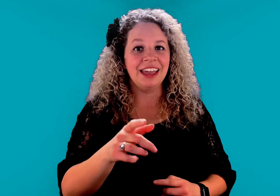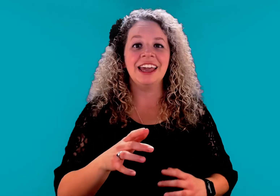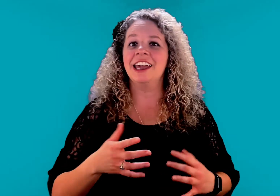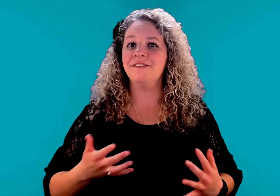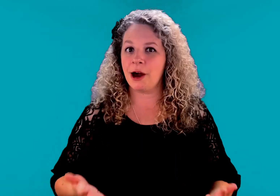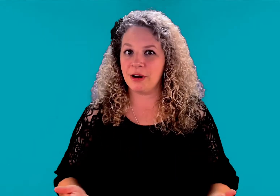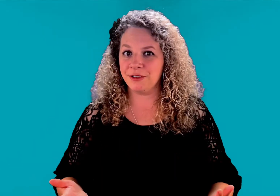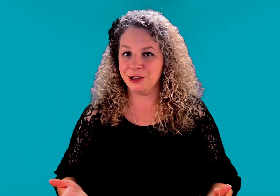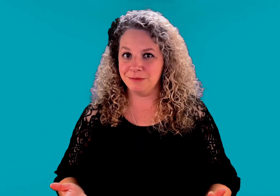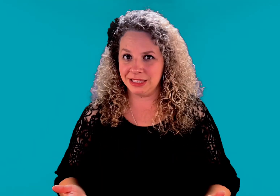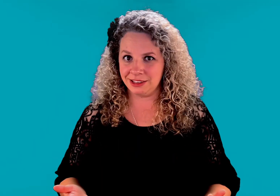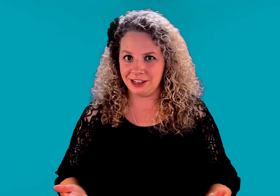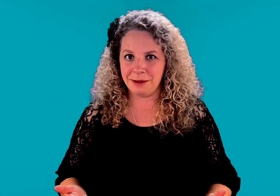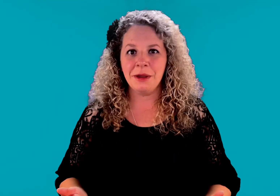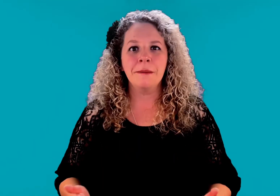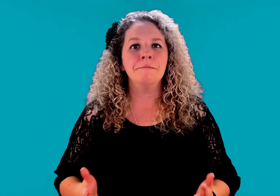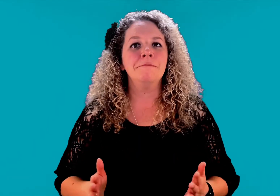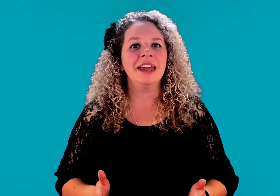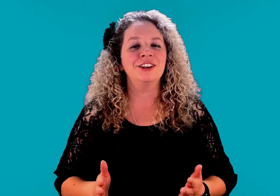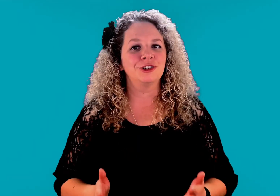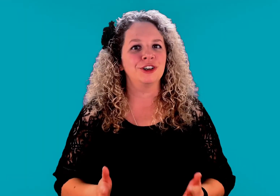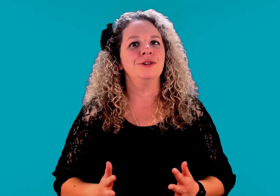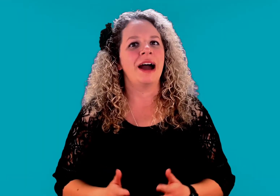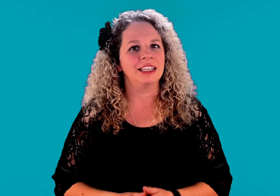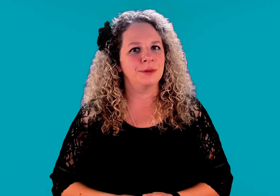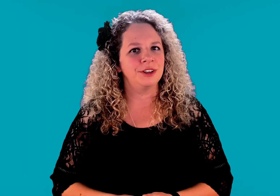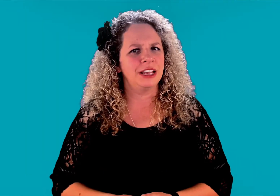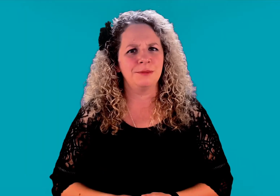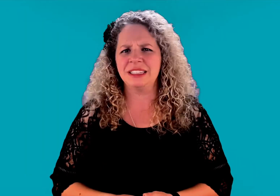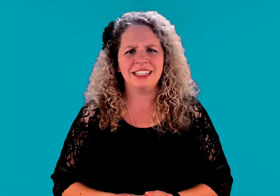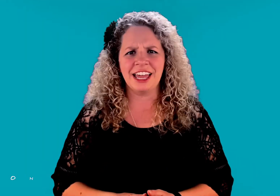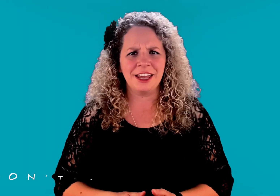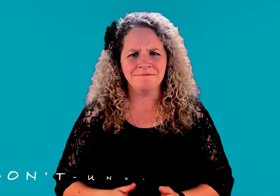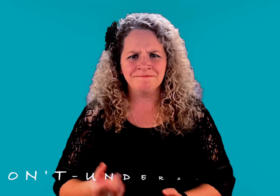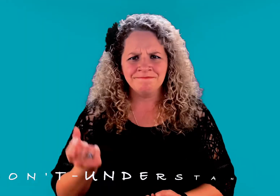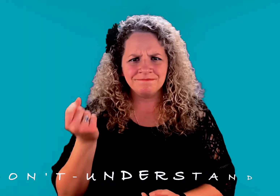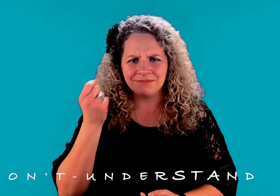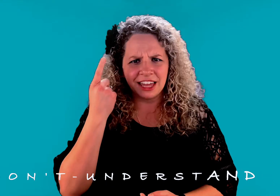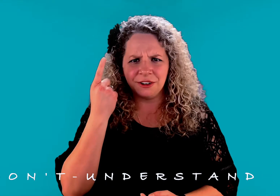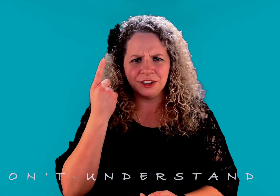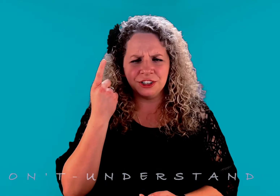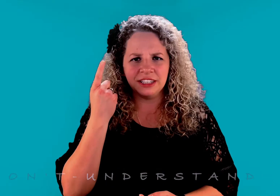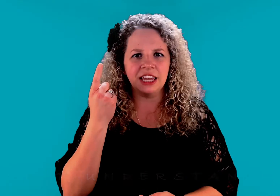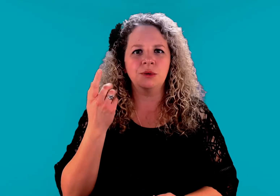If, however, you miss their name, make sure you ask what their name was. Say I DON'T-UNDERSTAND or